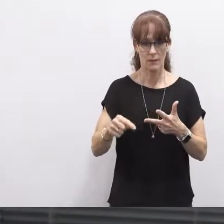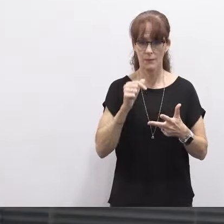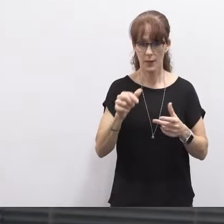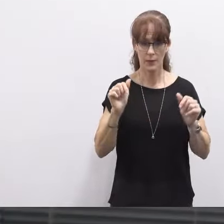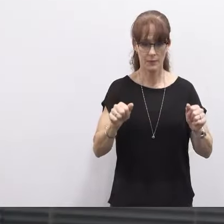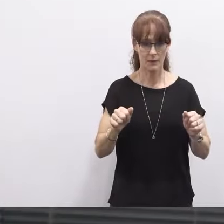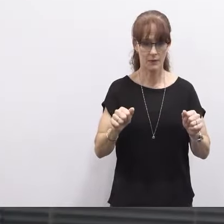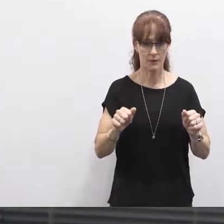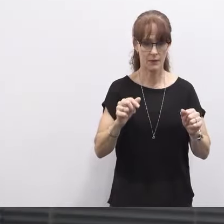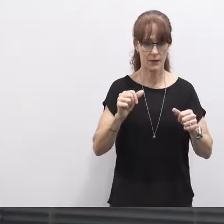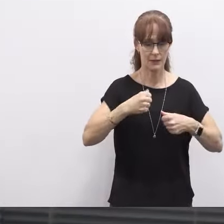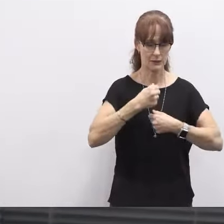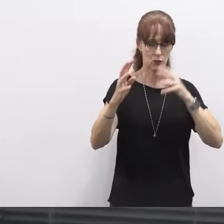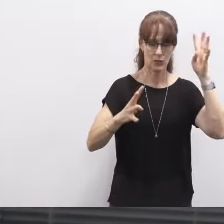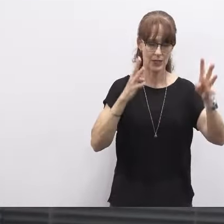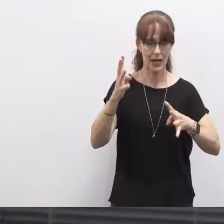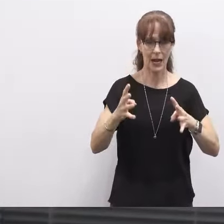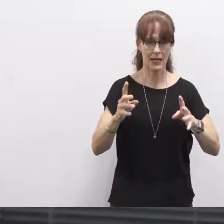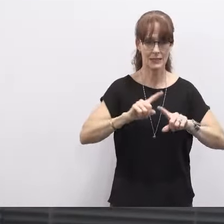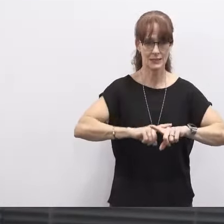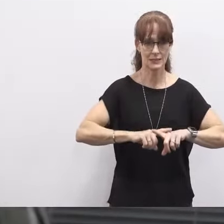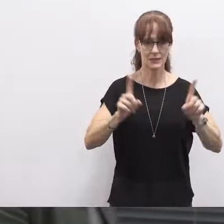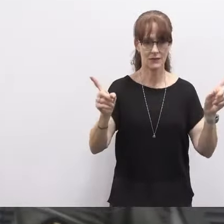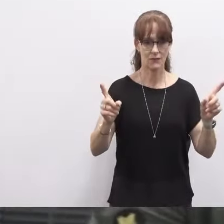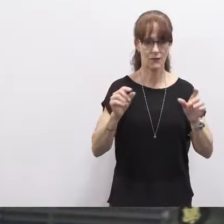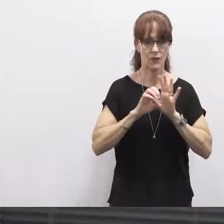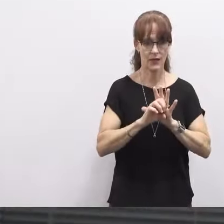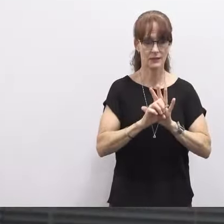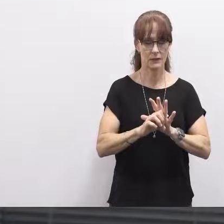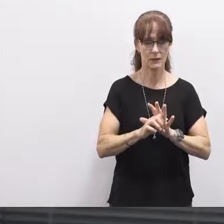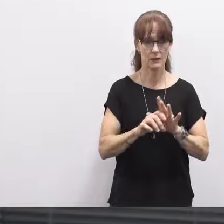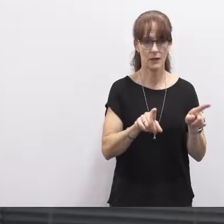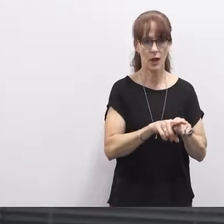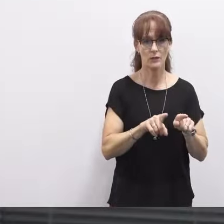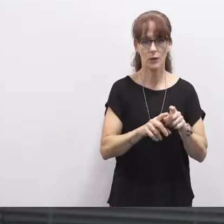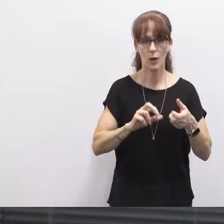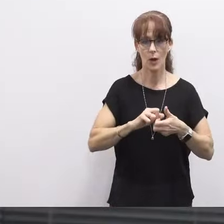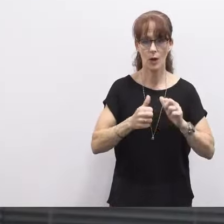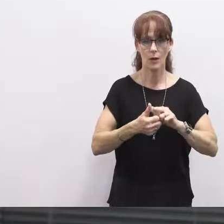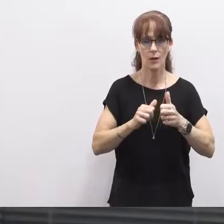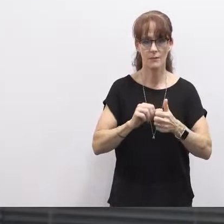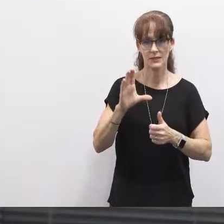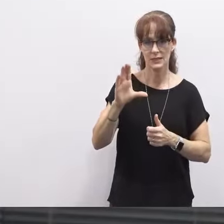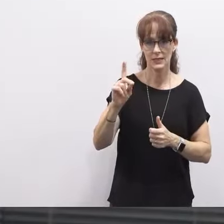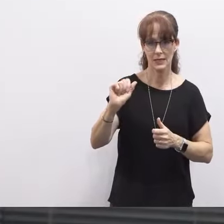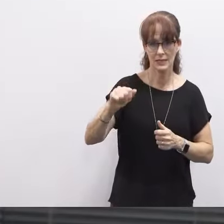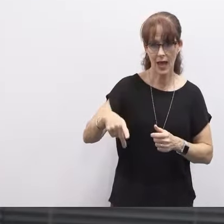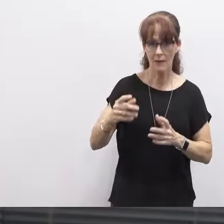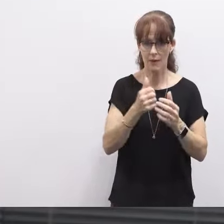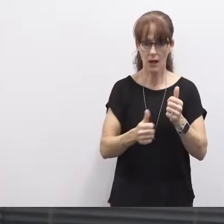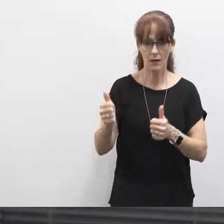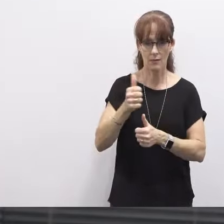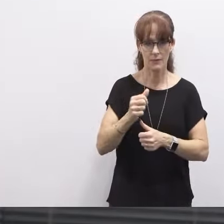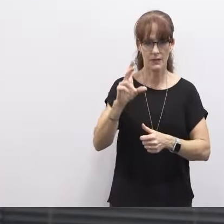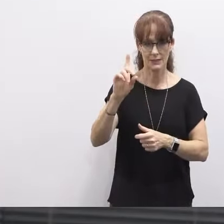to carve a district outside the lines of your three examples. It is also a big problem that the CVAP is not on par with our present CVAP percentages,